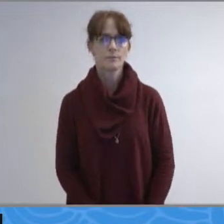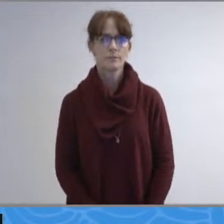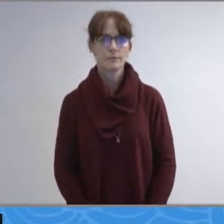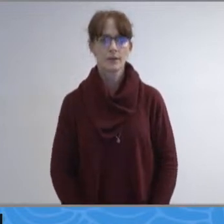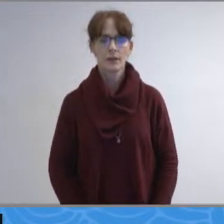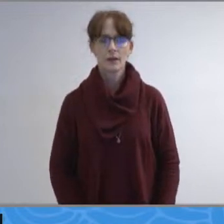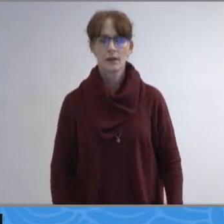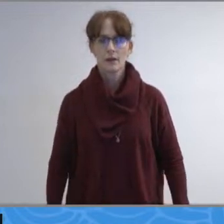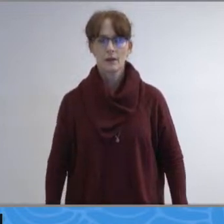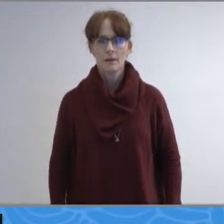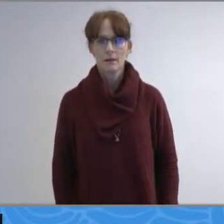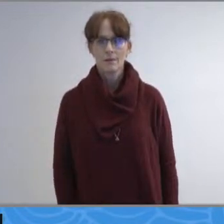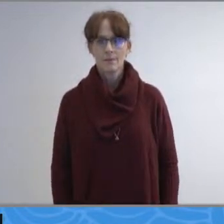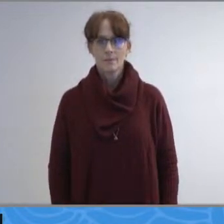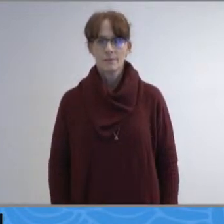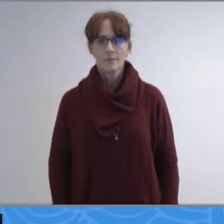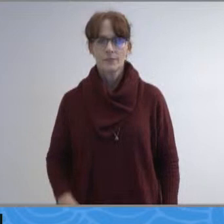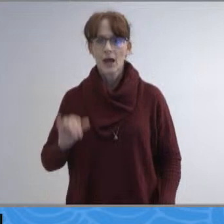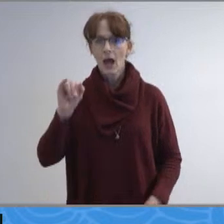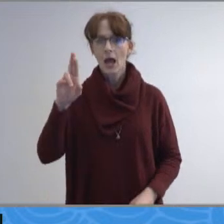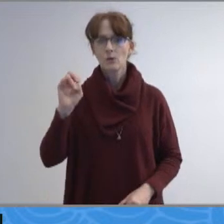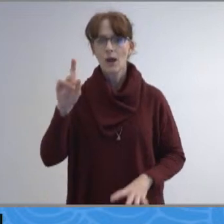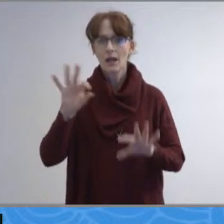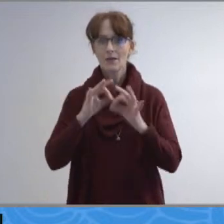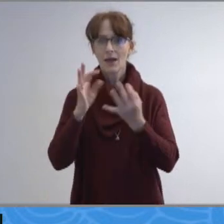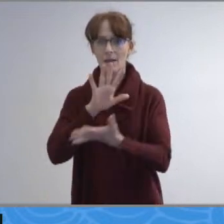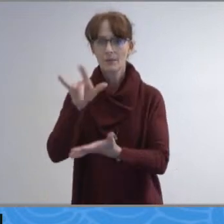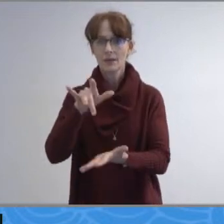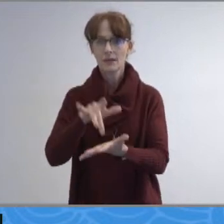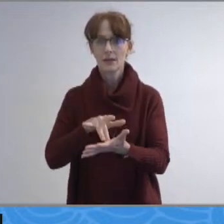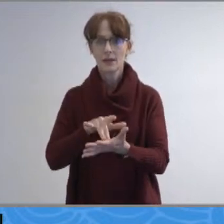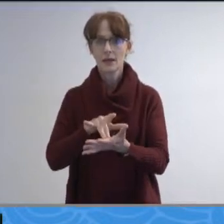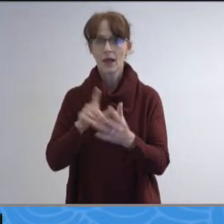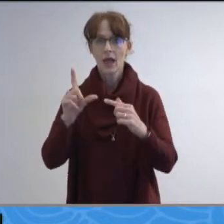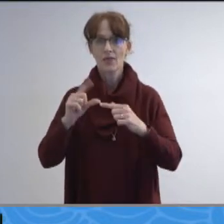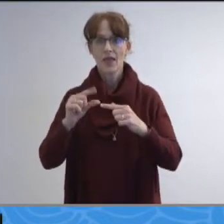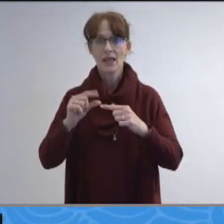The i-Ready Family Center can be found at the link below,